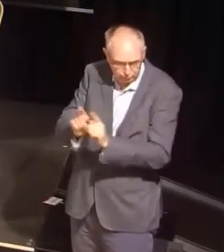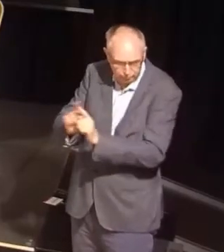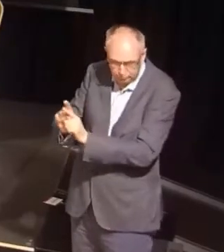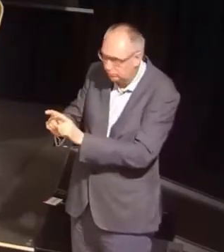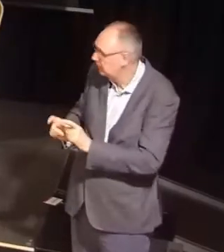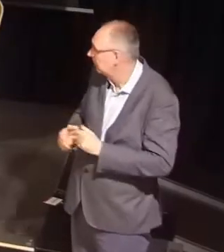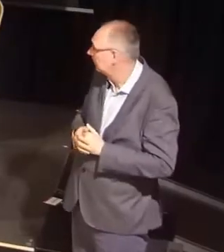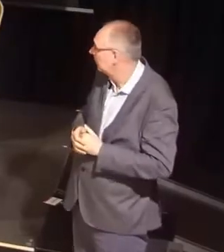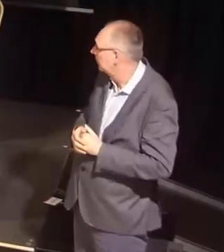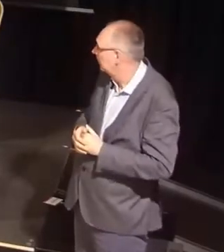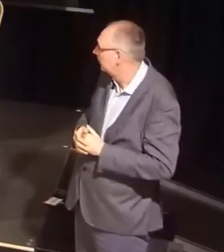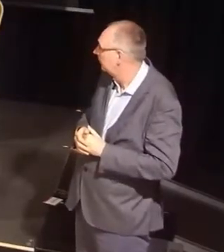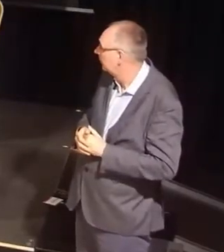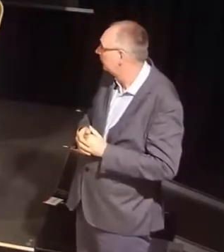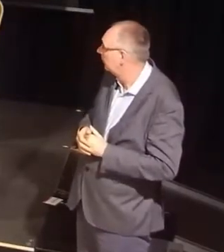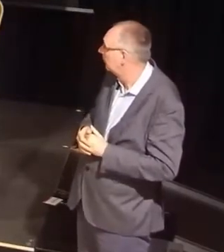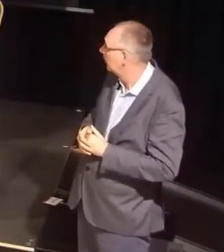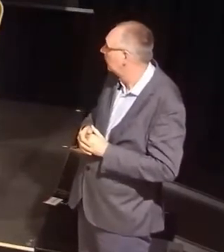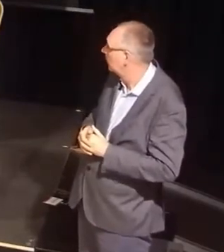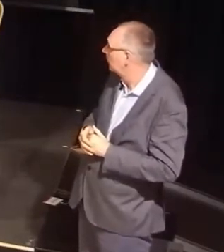HUMMING